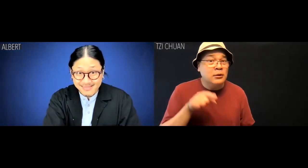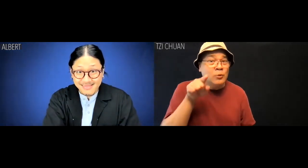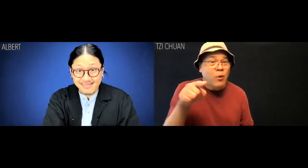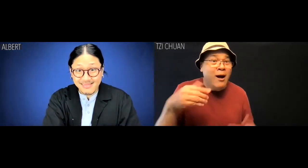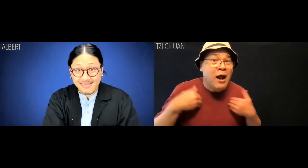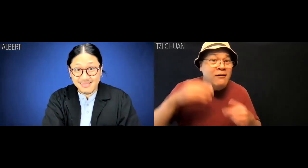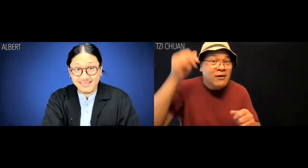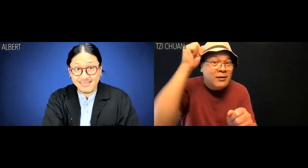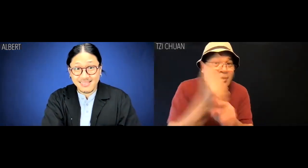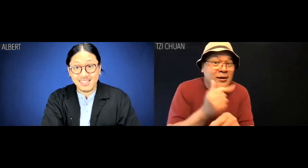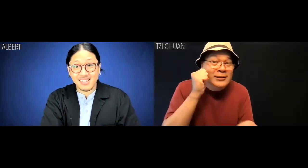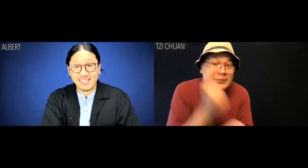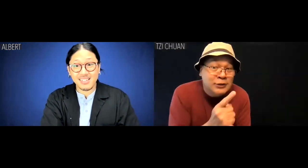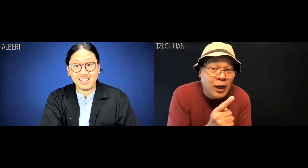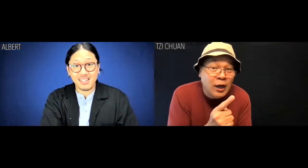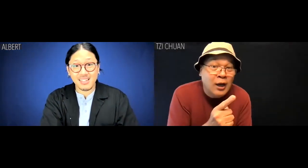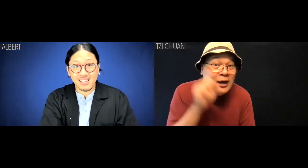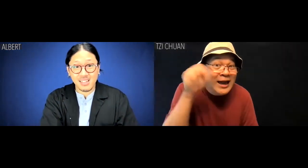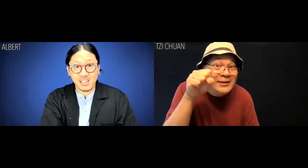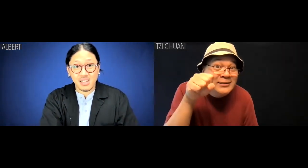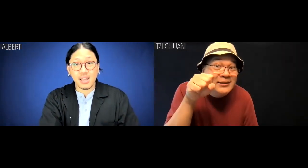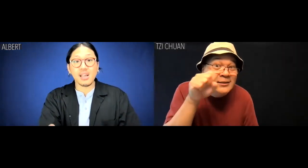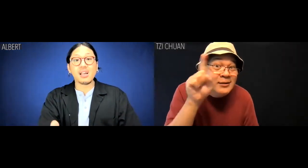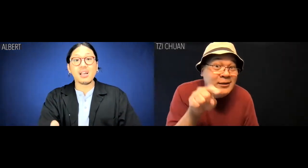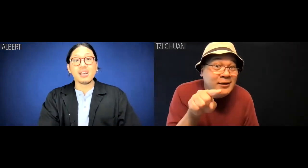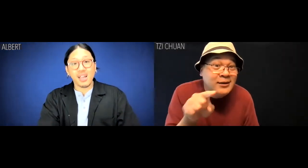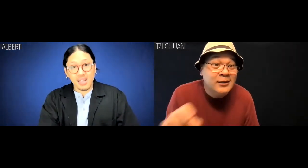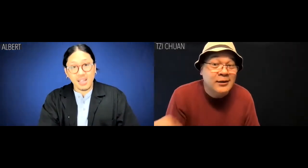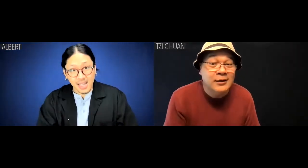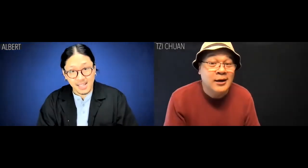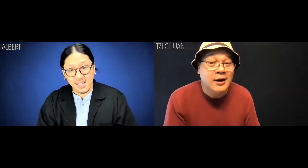Tzi Chuan: You have siblings, yes?